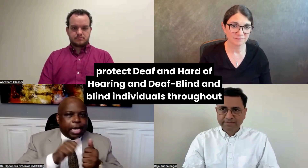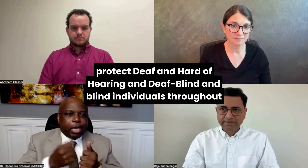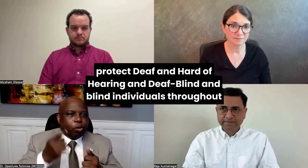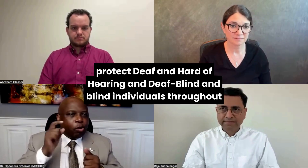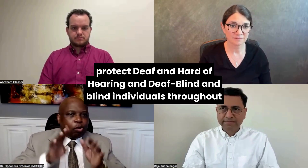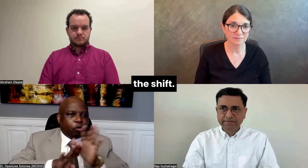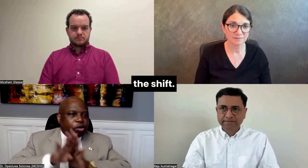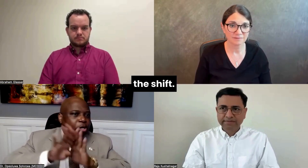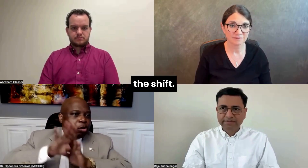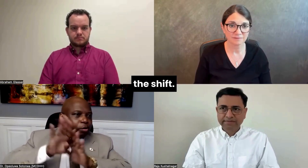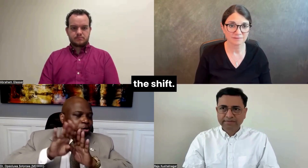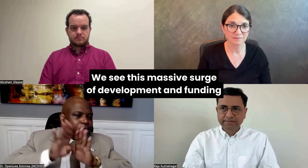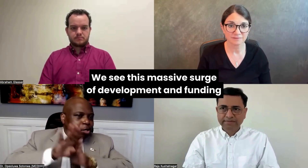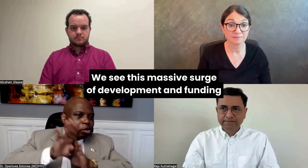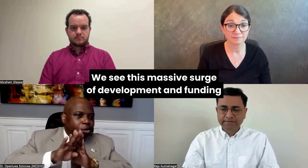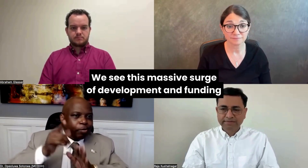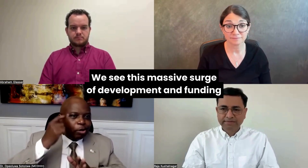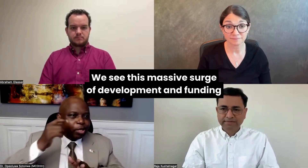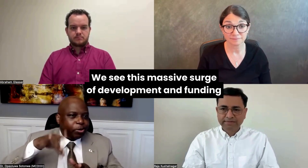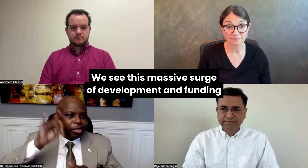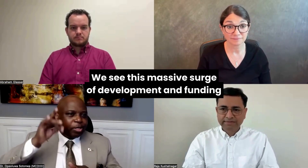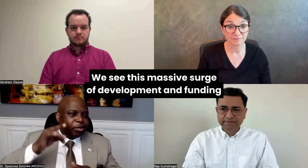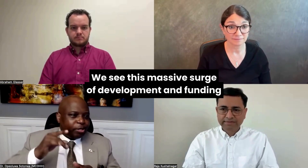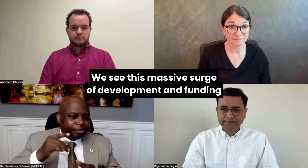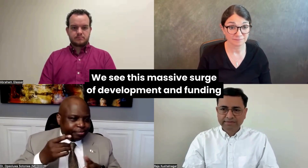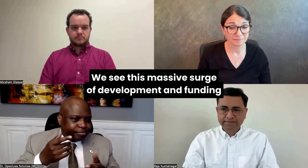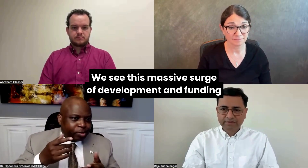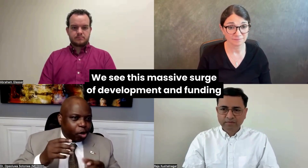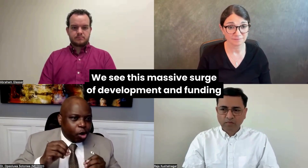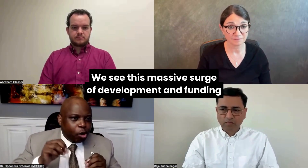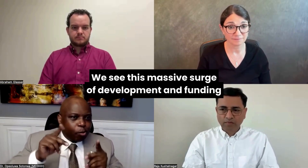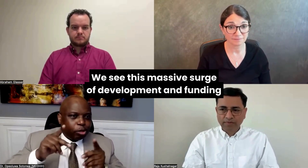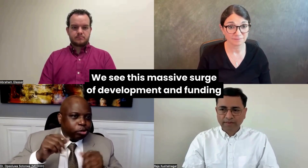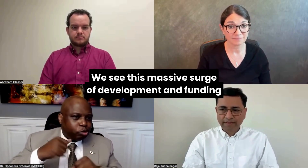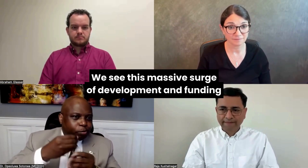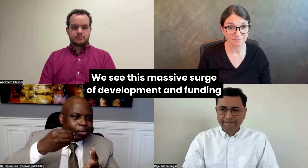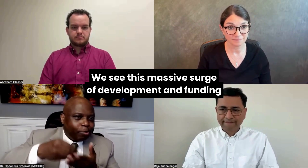We see this massive surge of development and funding